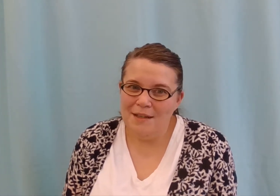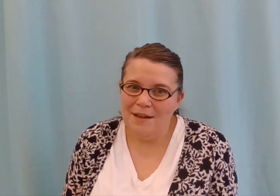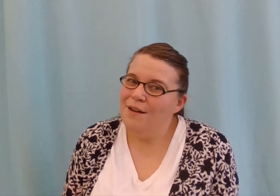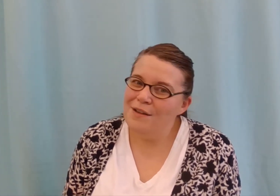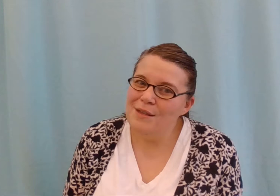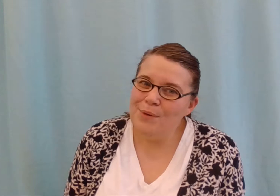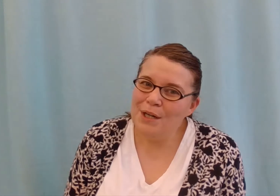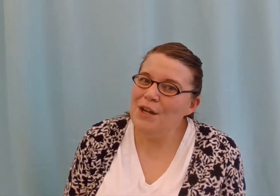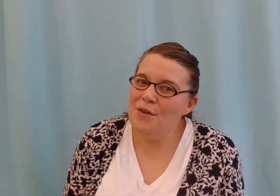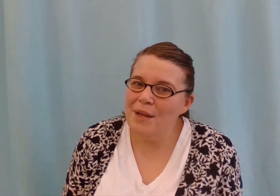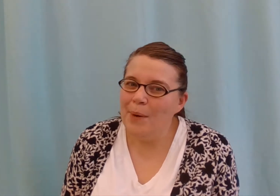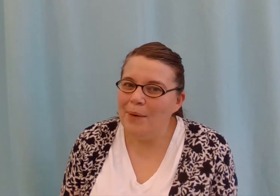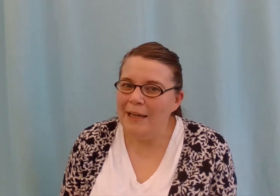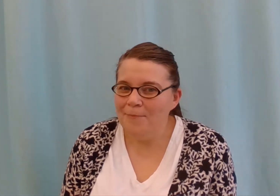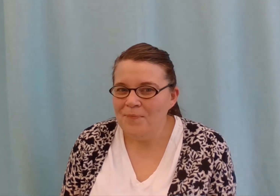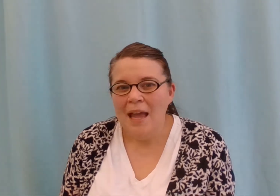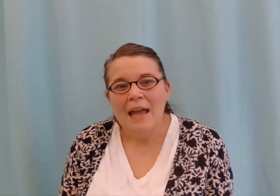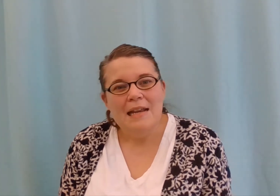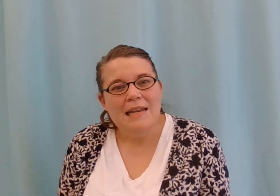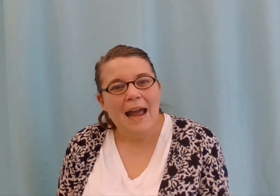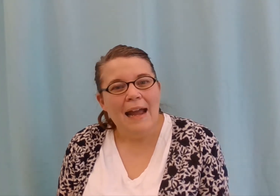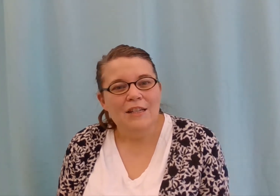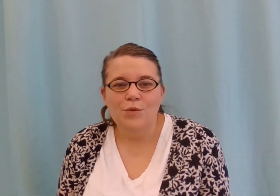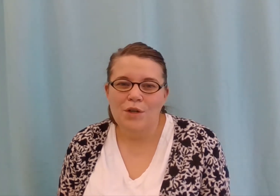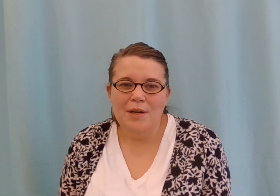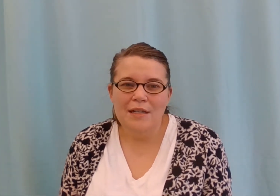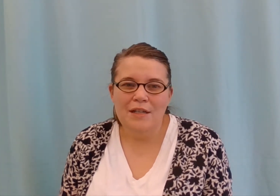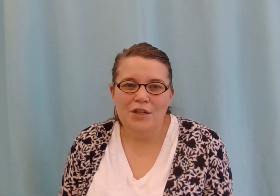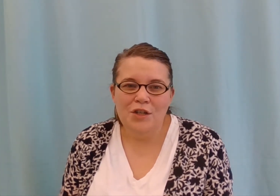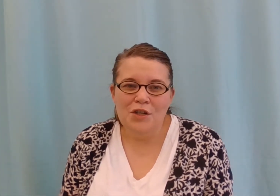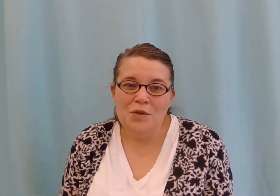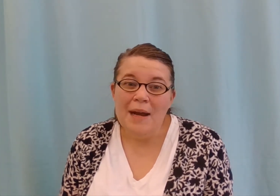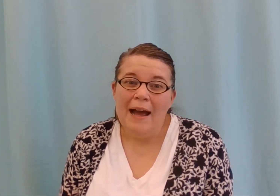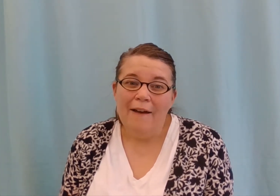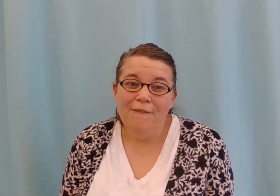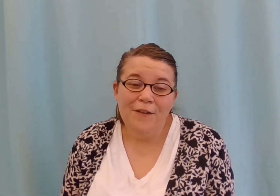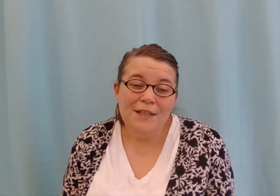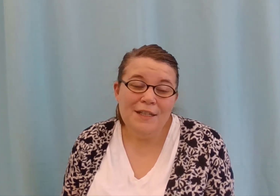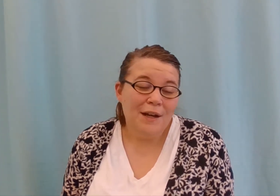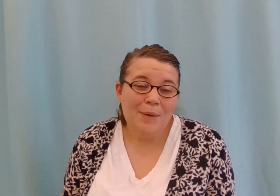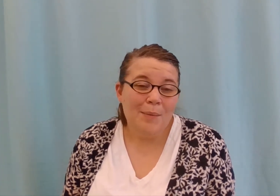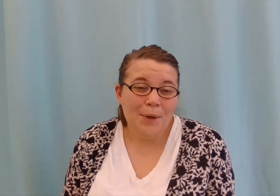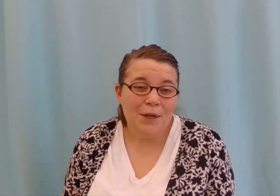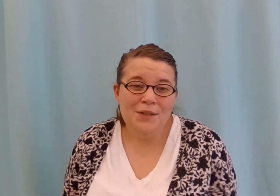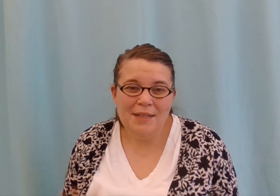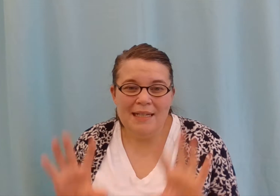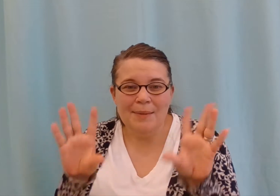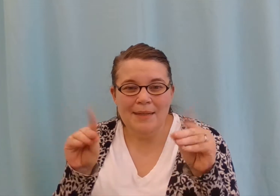song called The Bird Hokey Pokey. Next we're going to do a fun song about birds using some